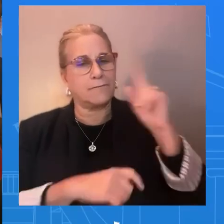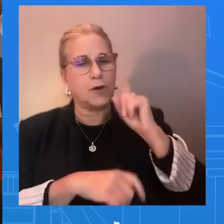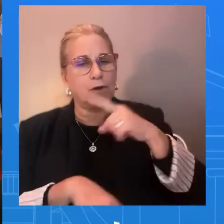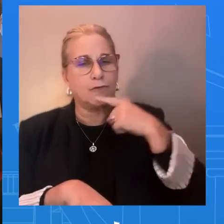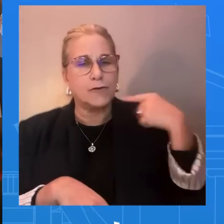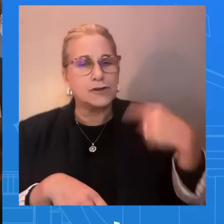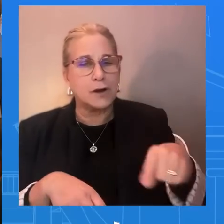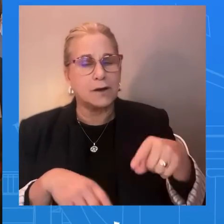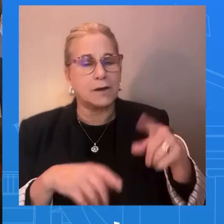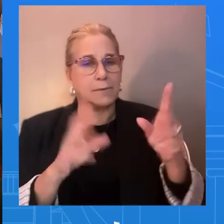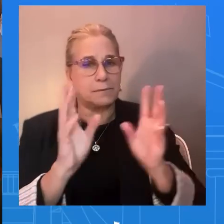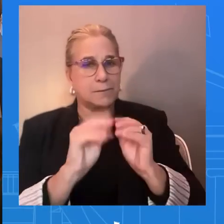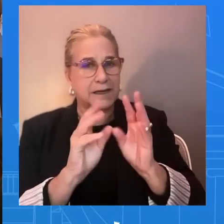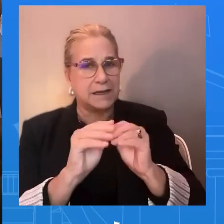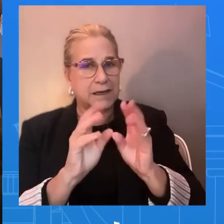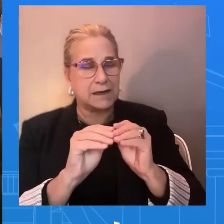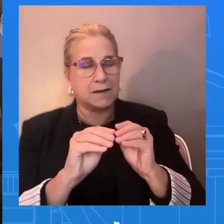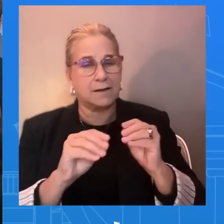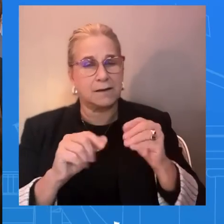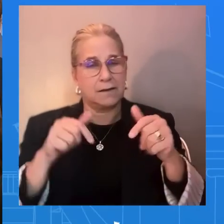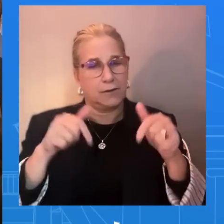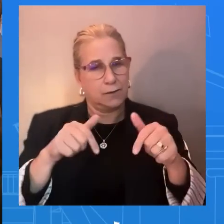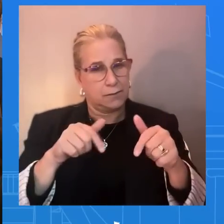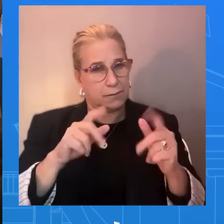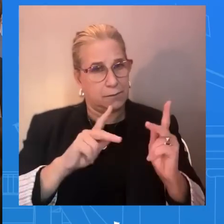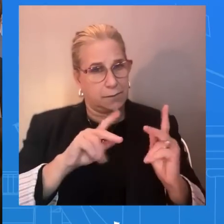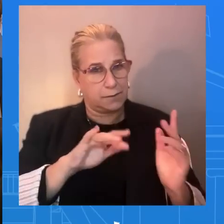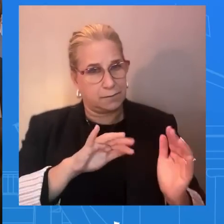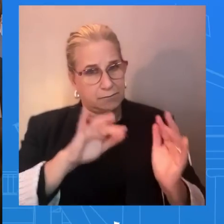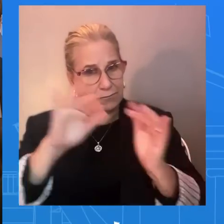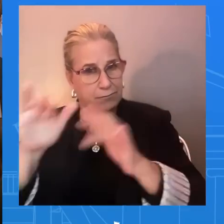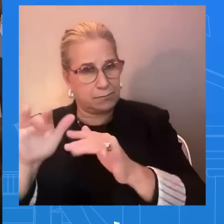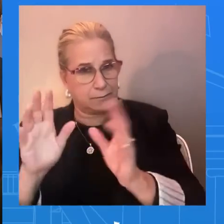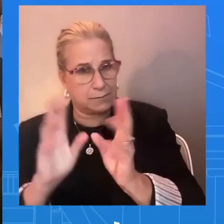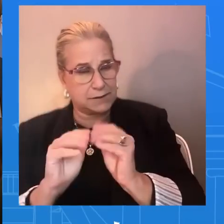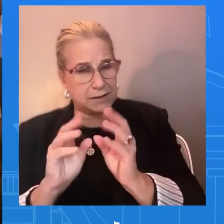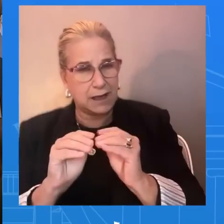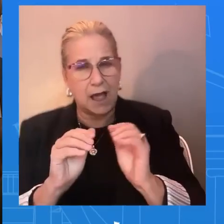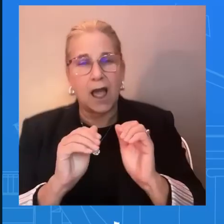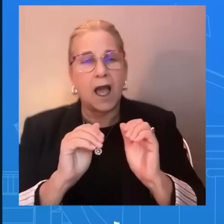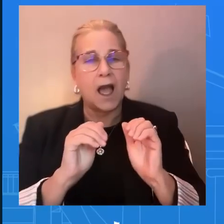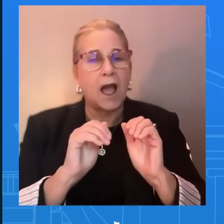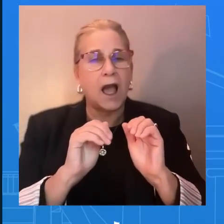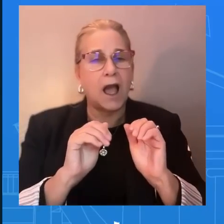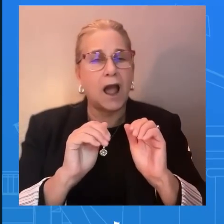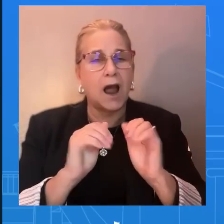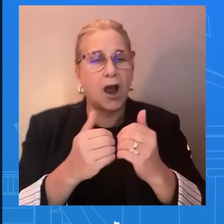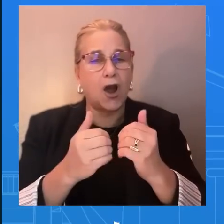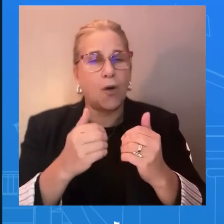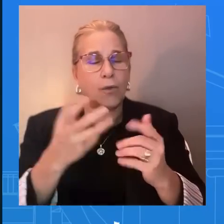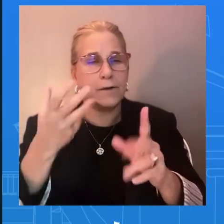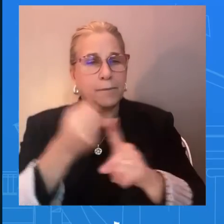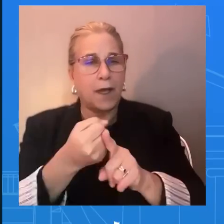could undermine U.S. economic or trade strength that we have? Ms. Jean-Pierre: So, look,